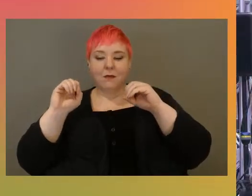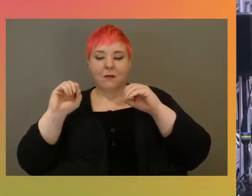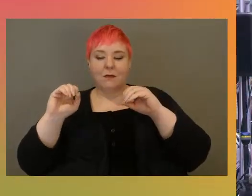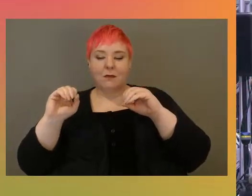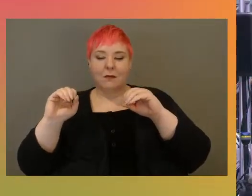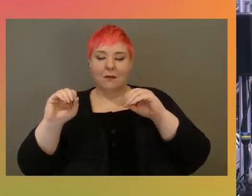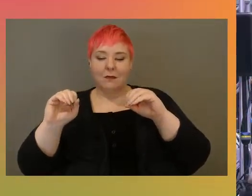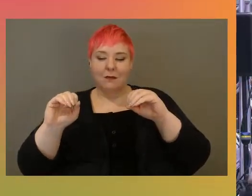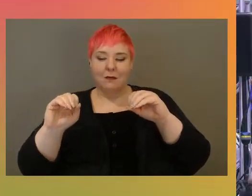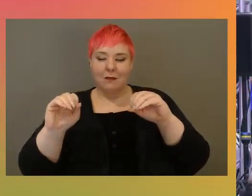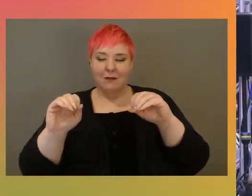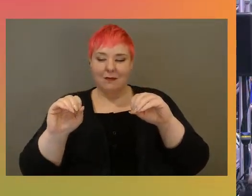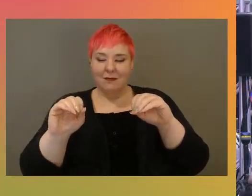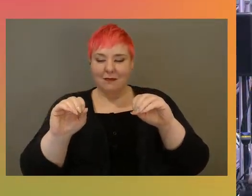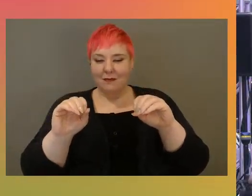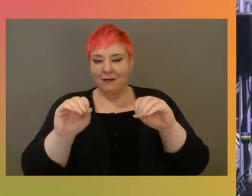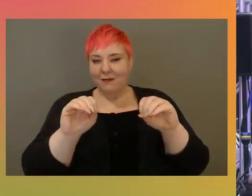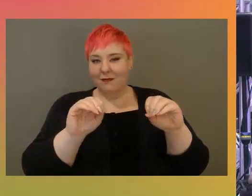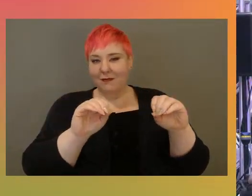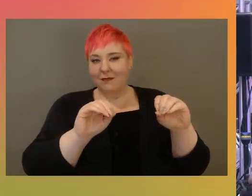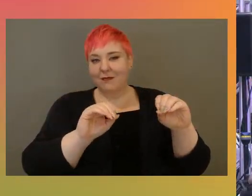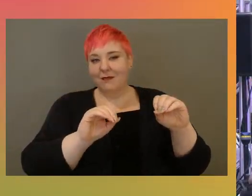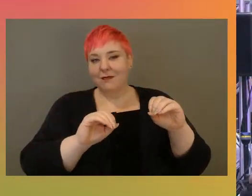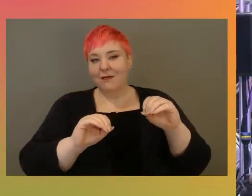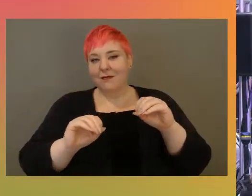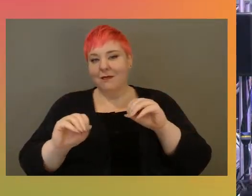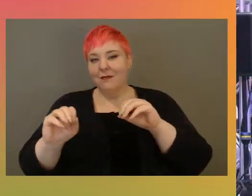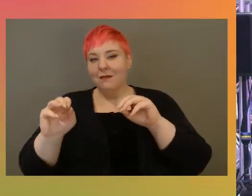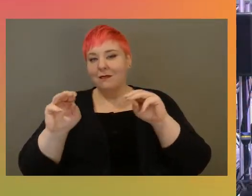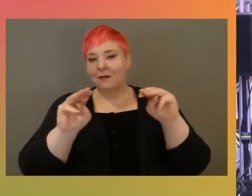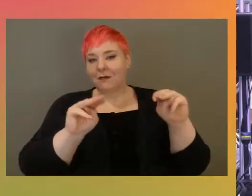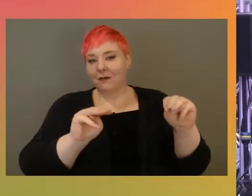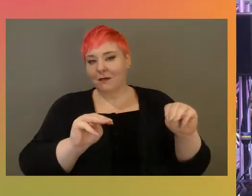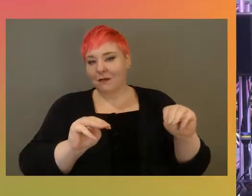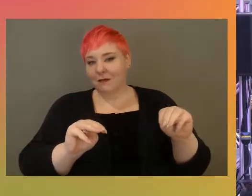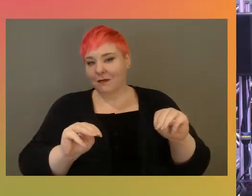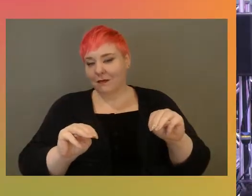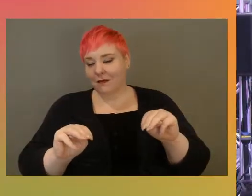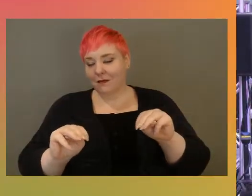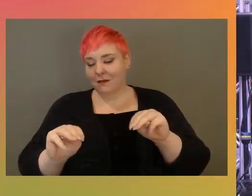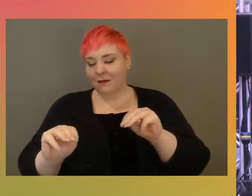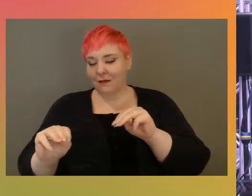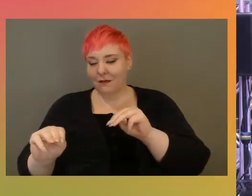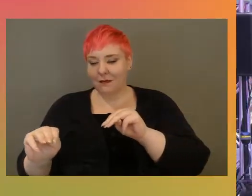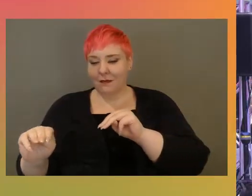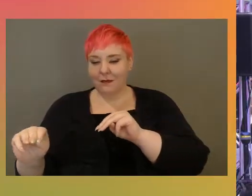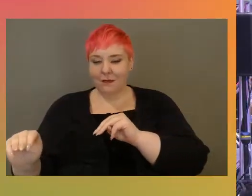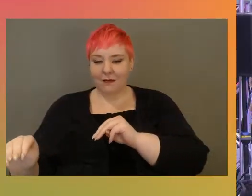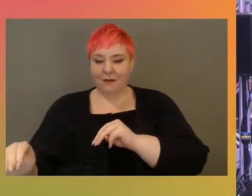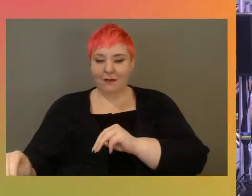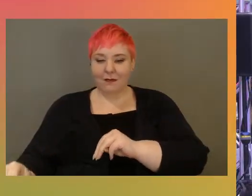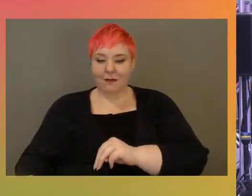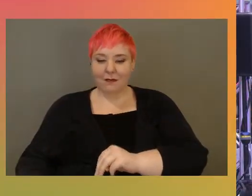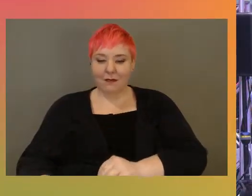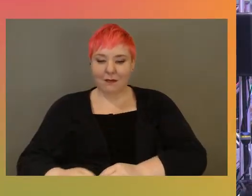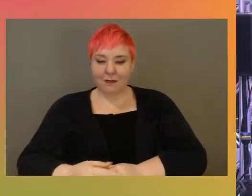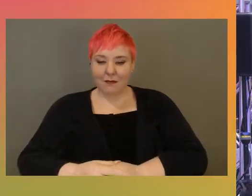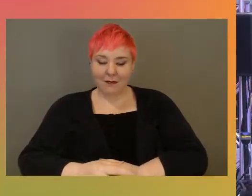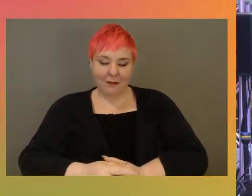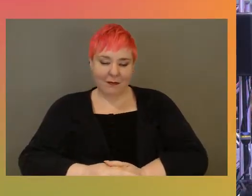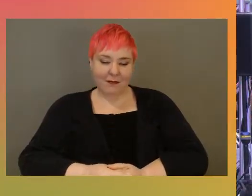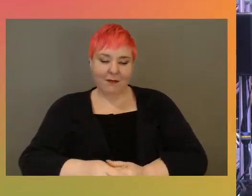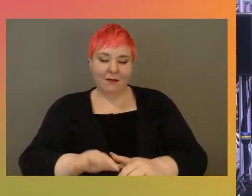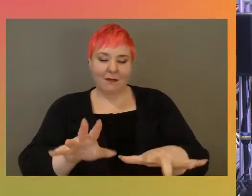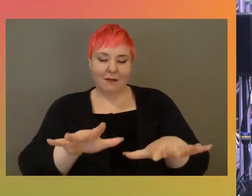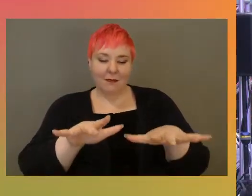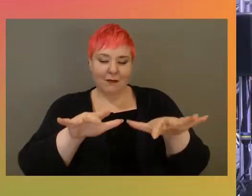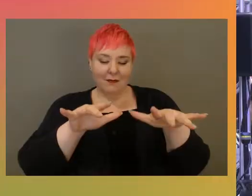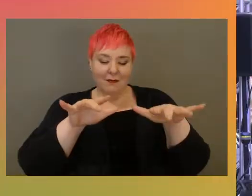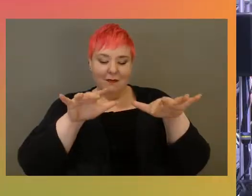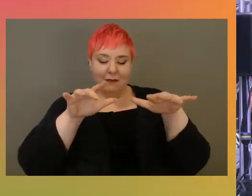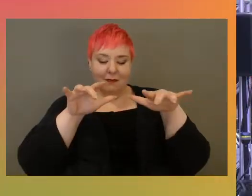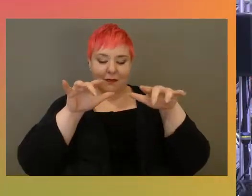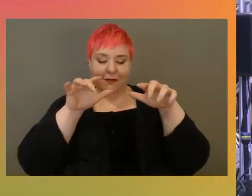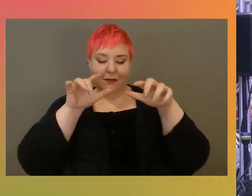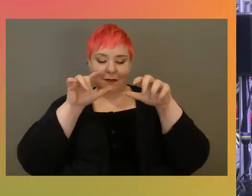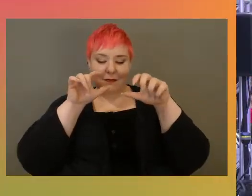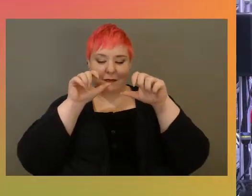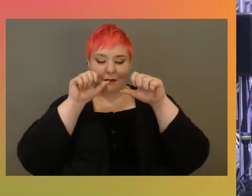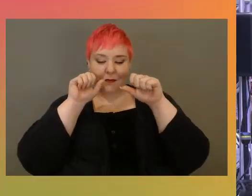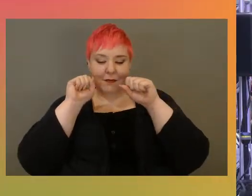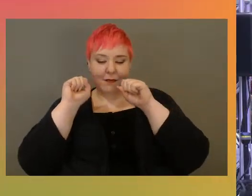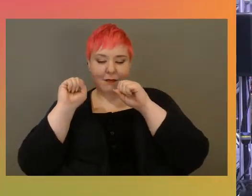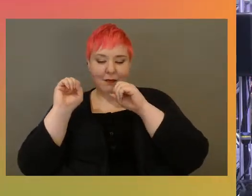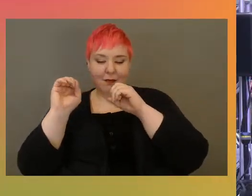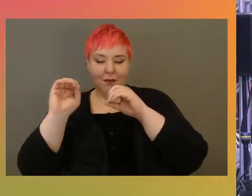MORE TIMES.